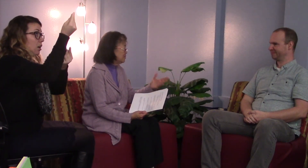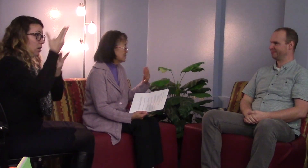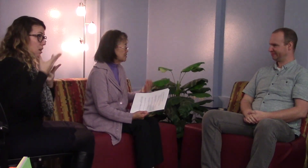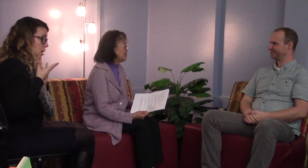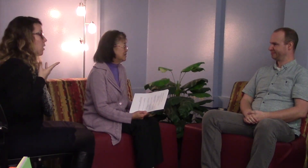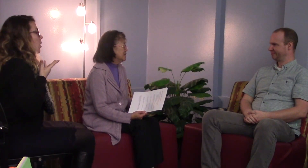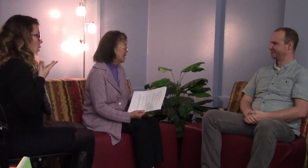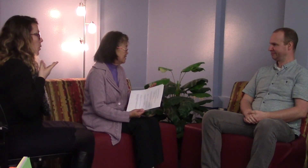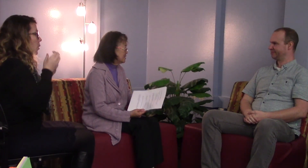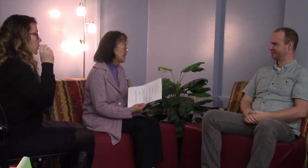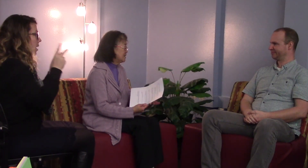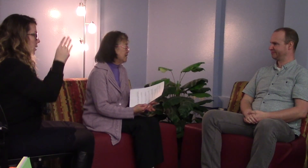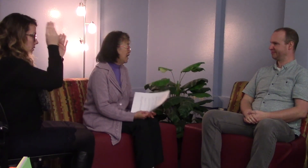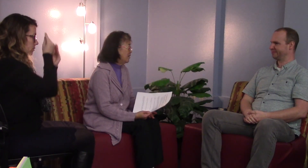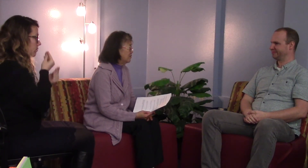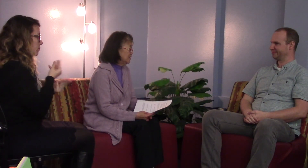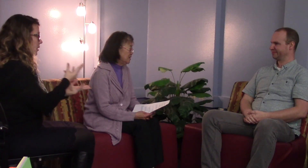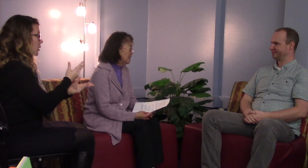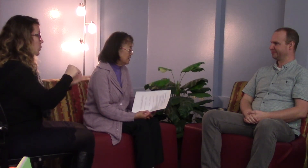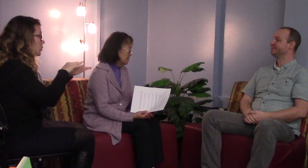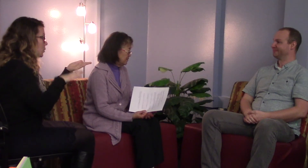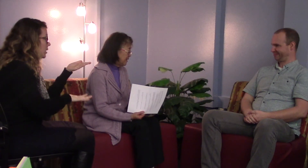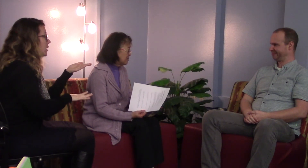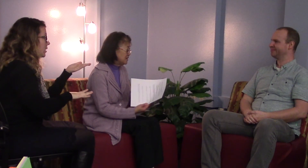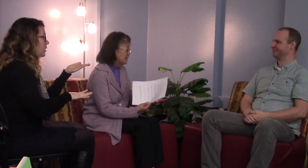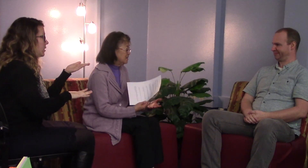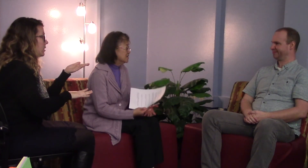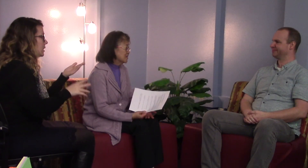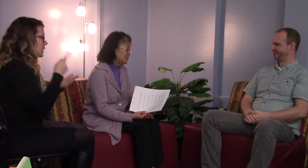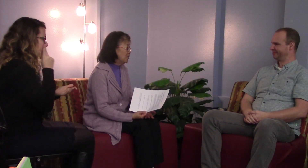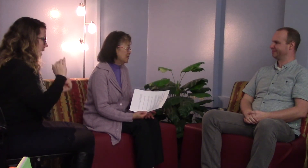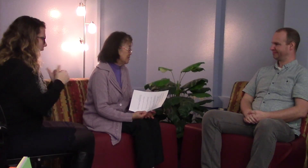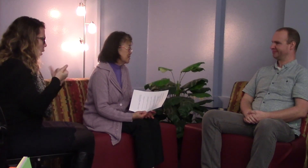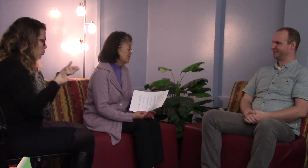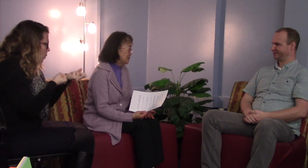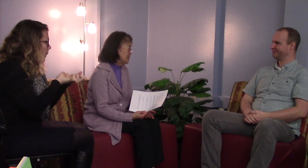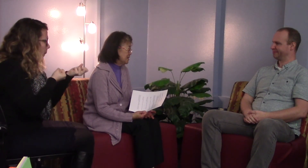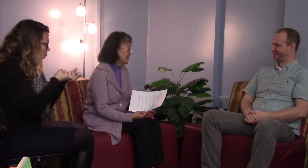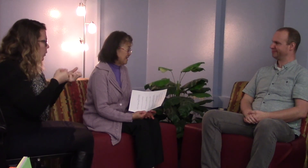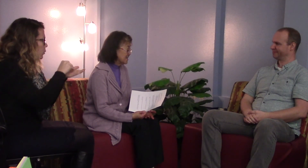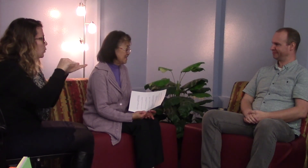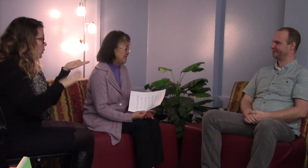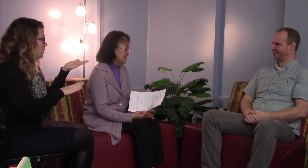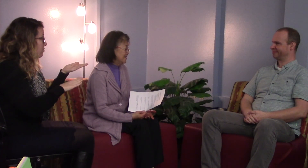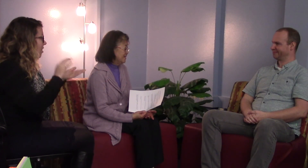to the student and seeing how the faculty can support the student. That's the key.